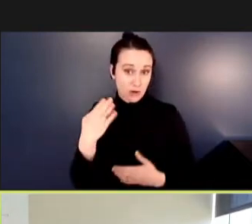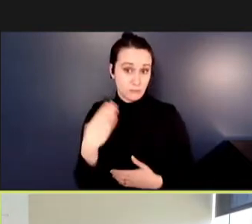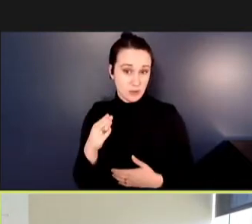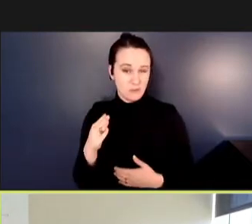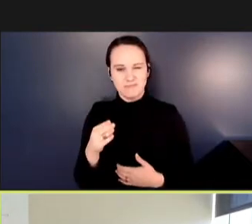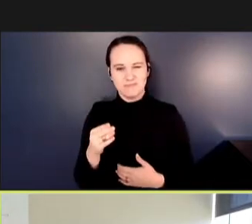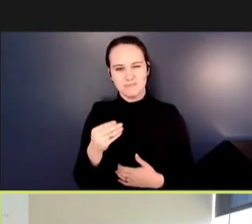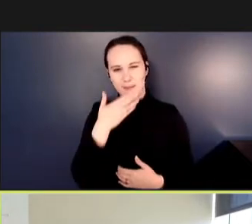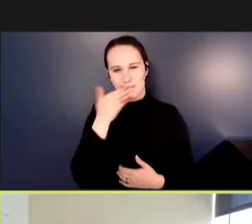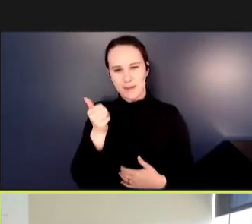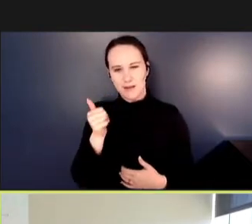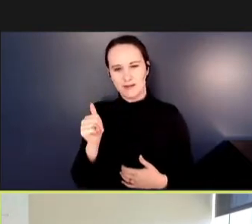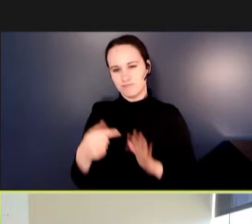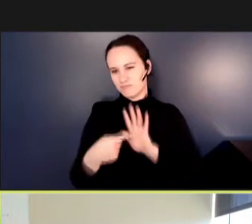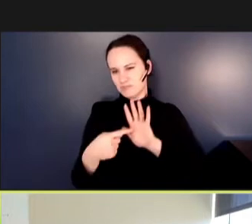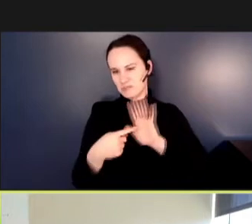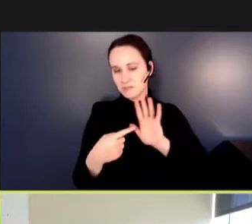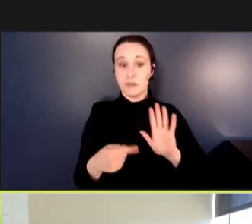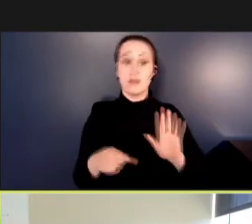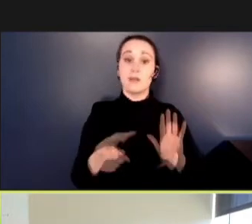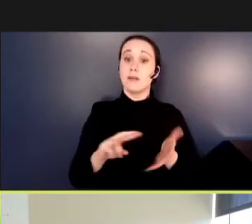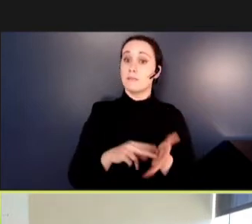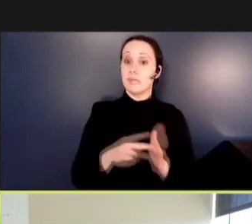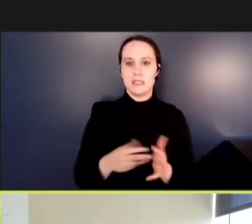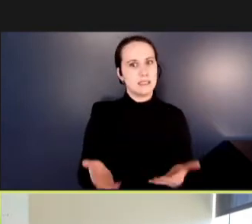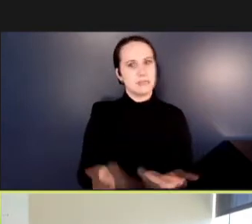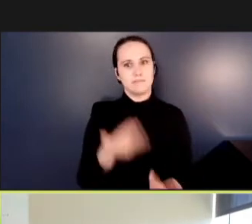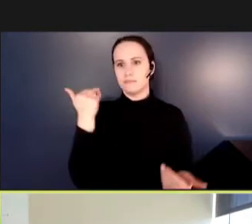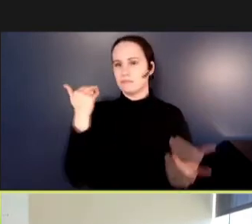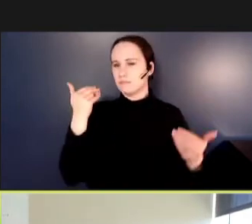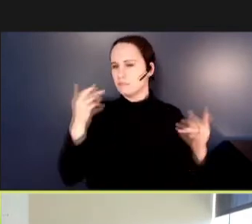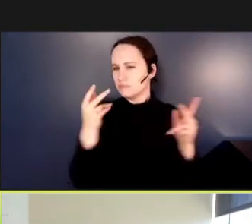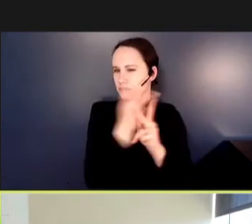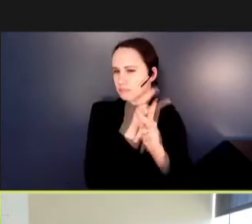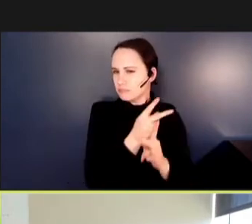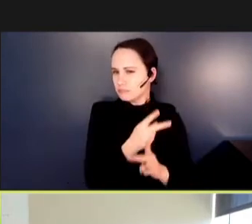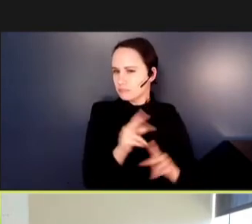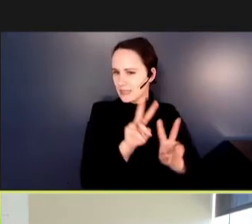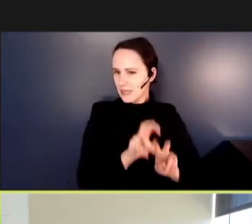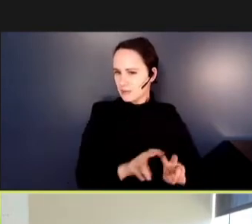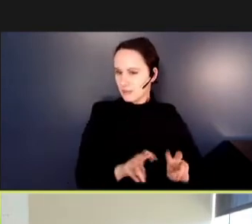This allows for a rapid visual assessment, and as you can see, by looking at all of the known or as